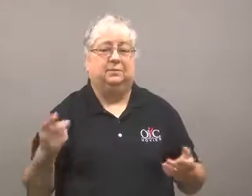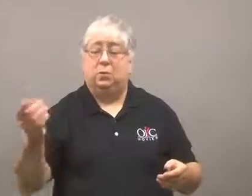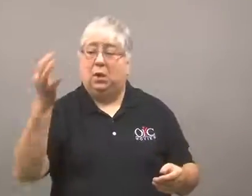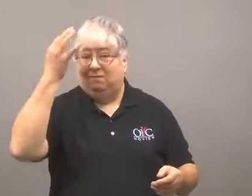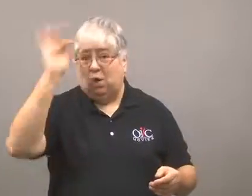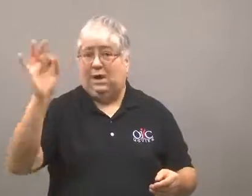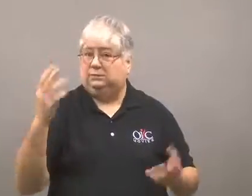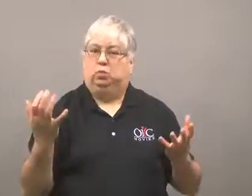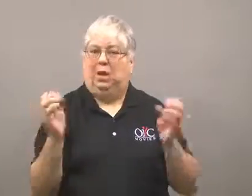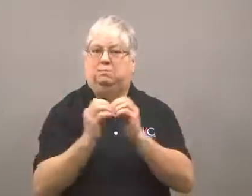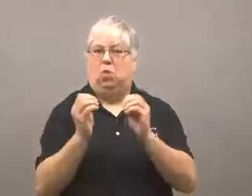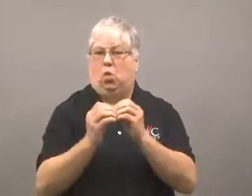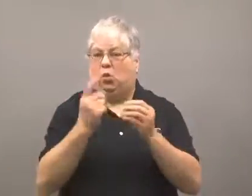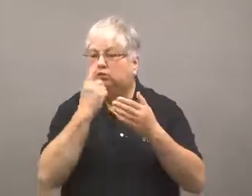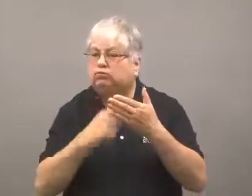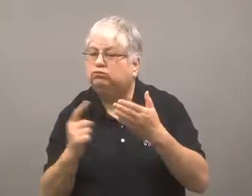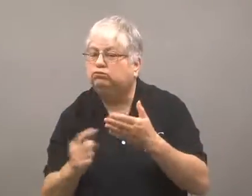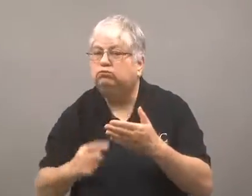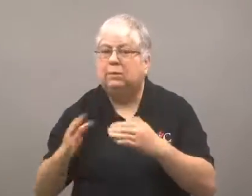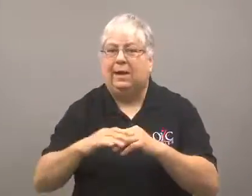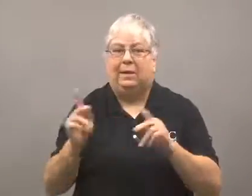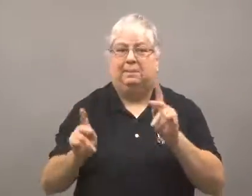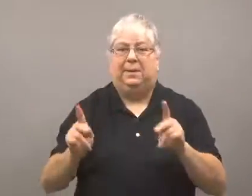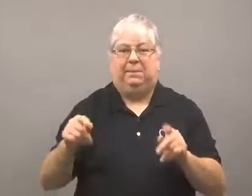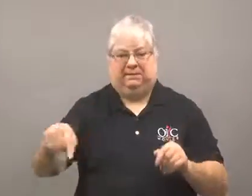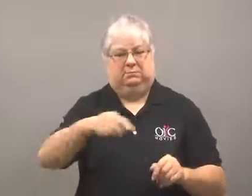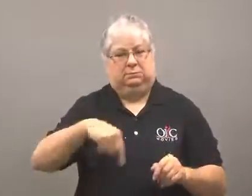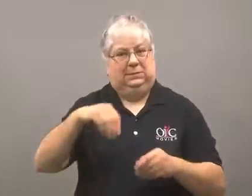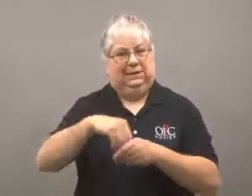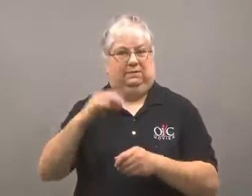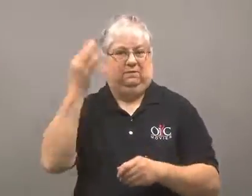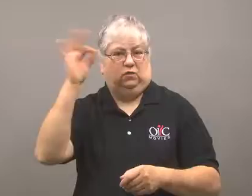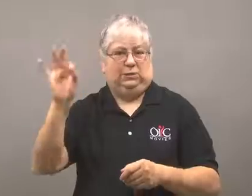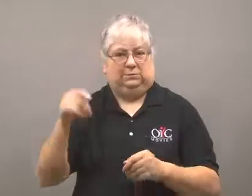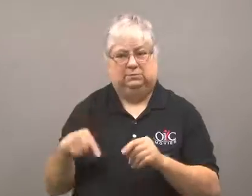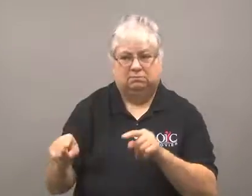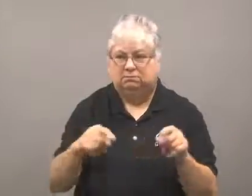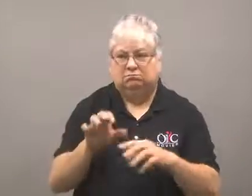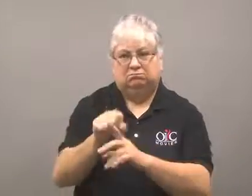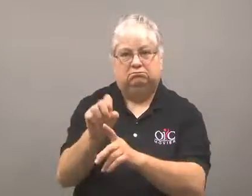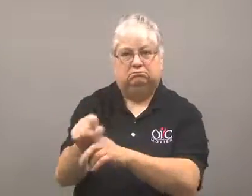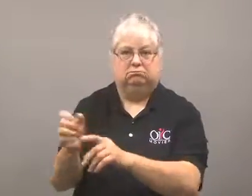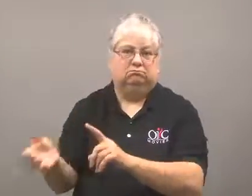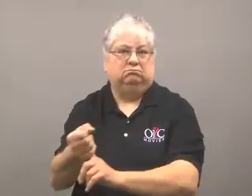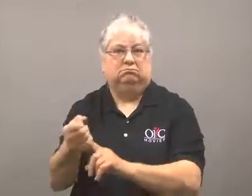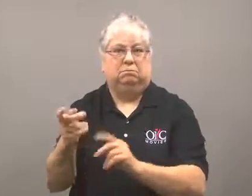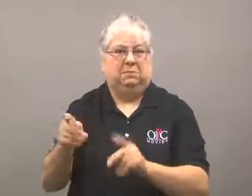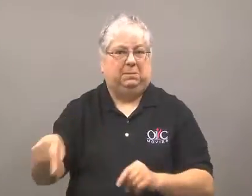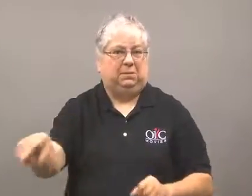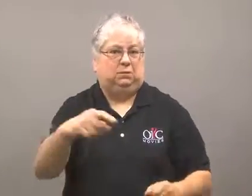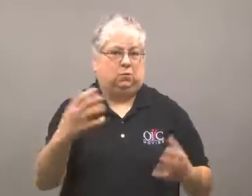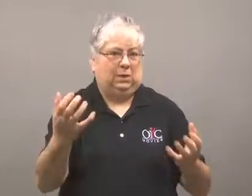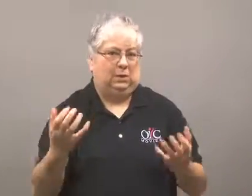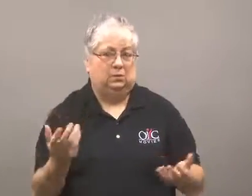France wants increased surveillance within the country to track down terrorists.